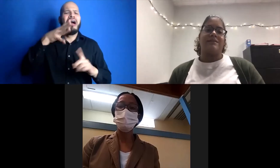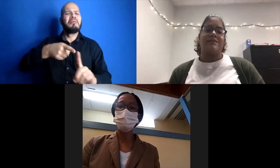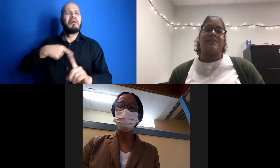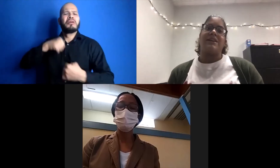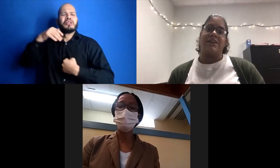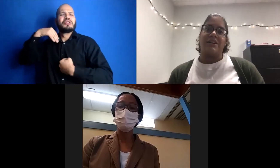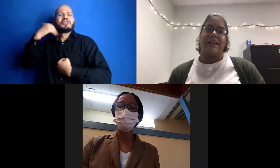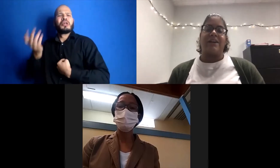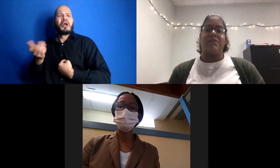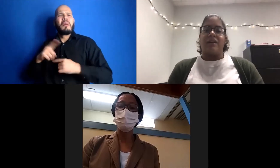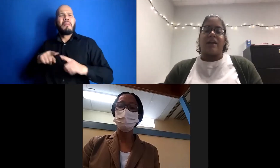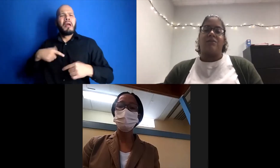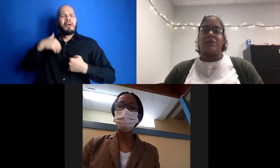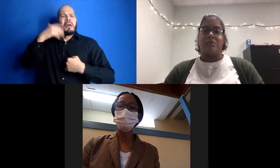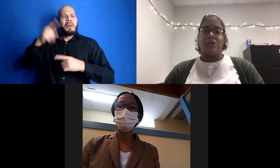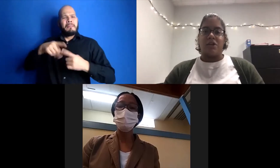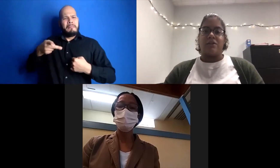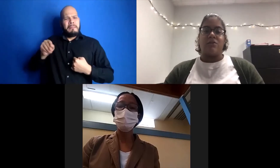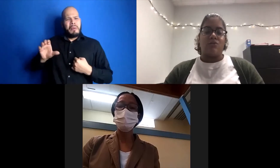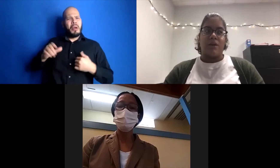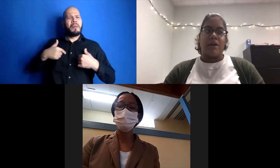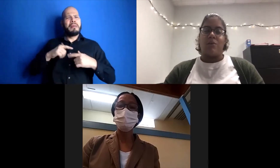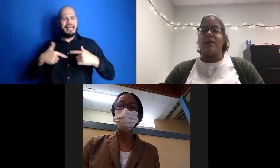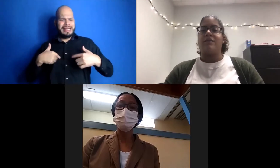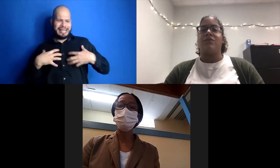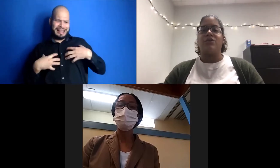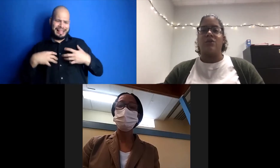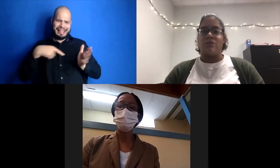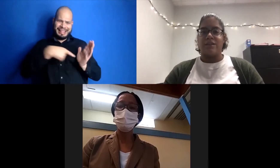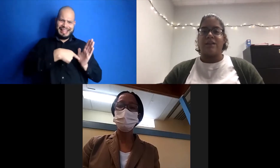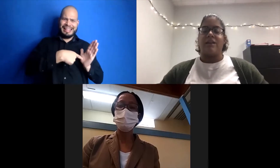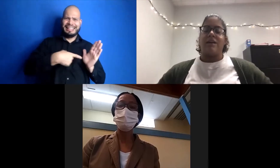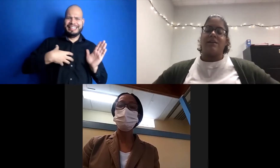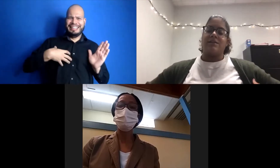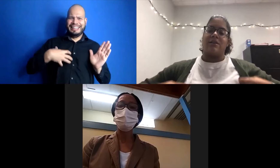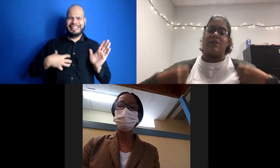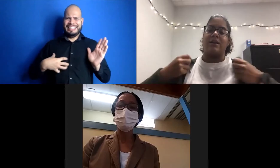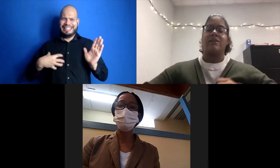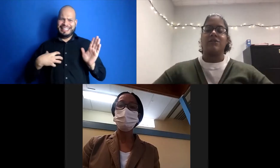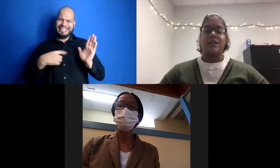still like I felt like I was going to be judged right away for no reason so and I understand